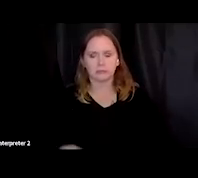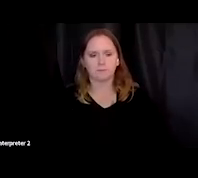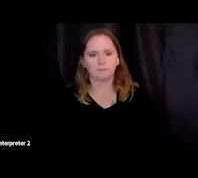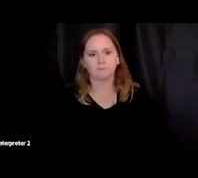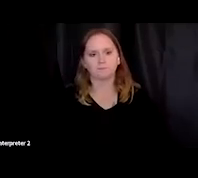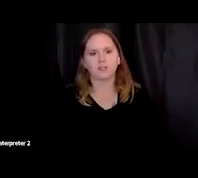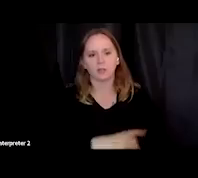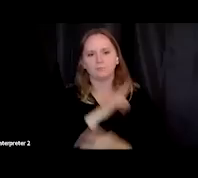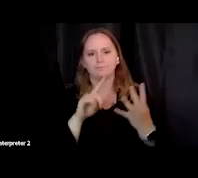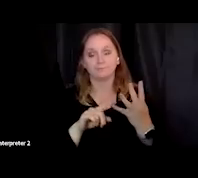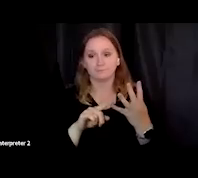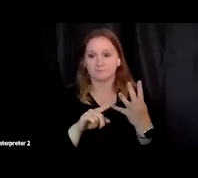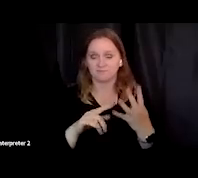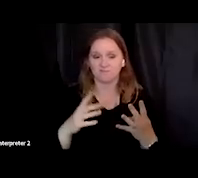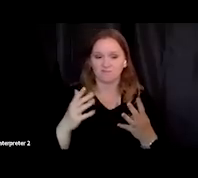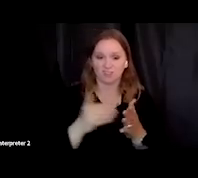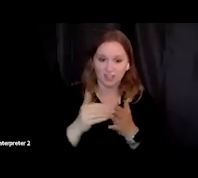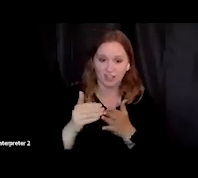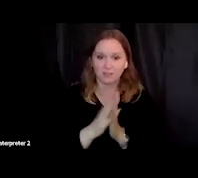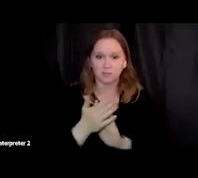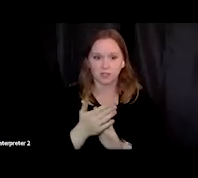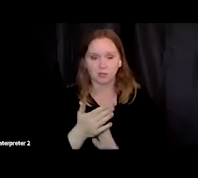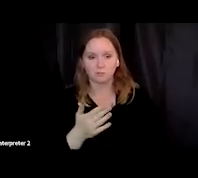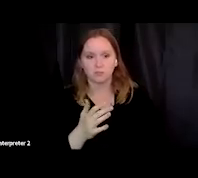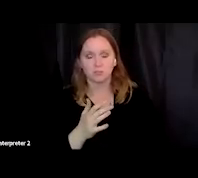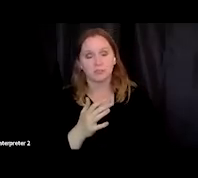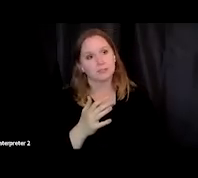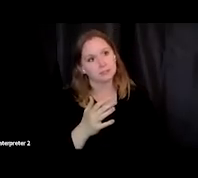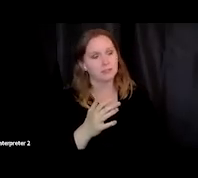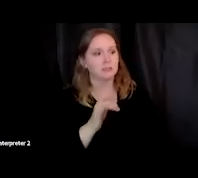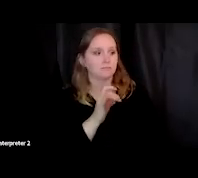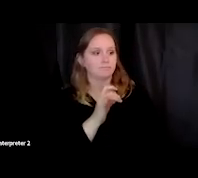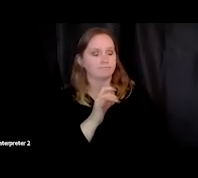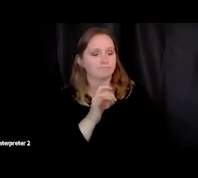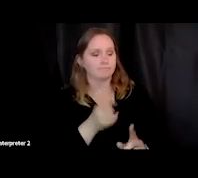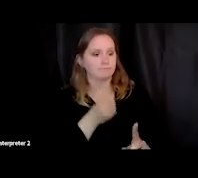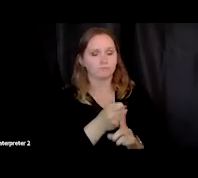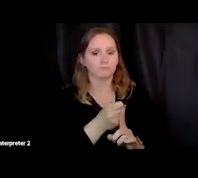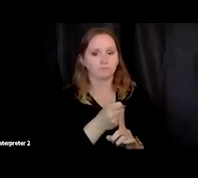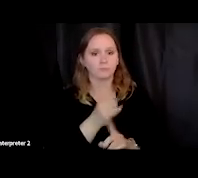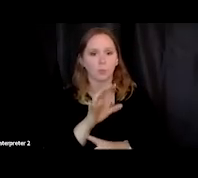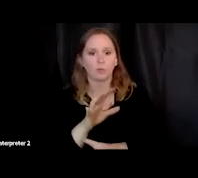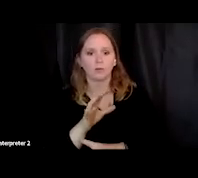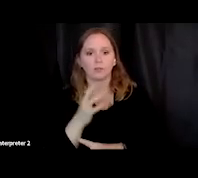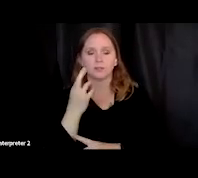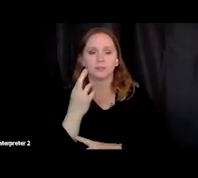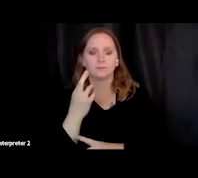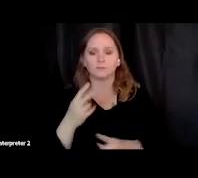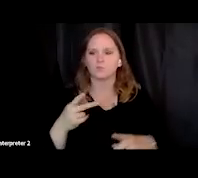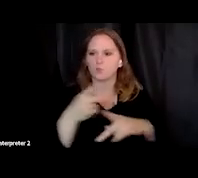Hoarding often becomes apparent or worse after a major stressful life event or life change